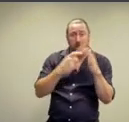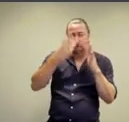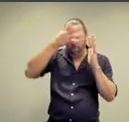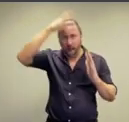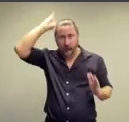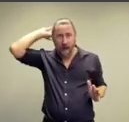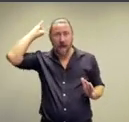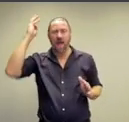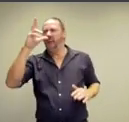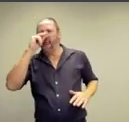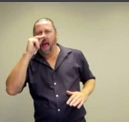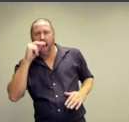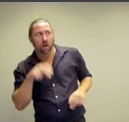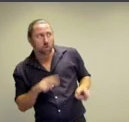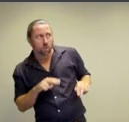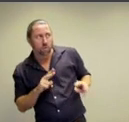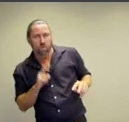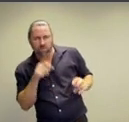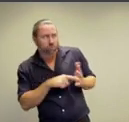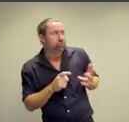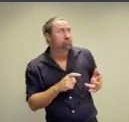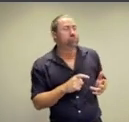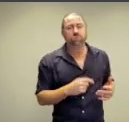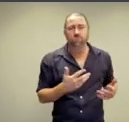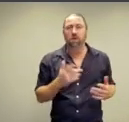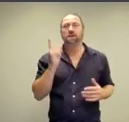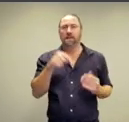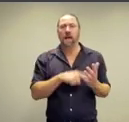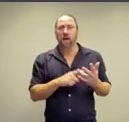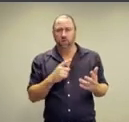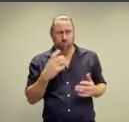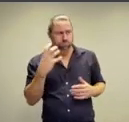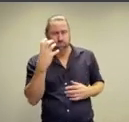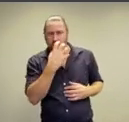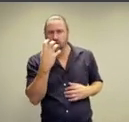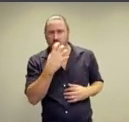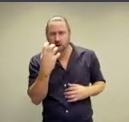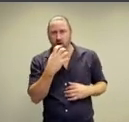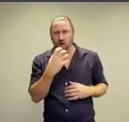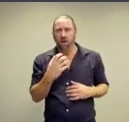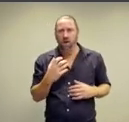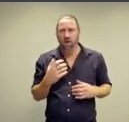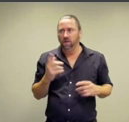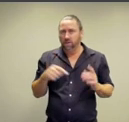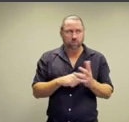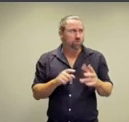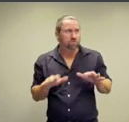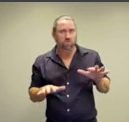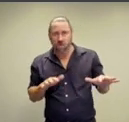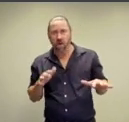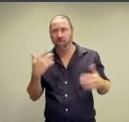who we will talk about later. Sorry punks. The darker more dangerous, more volatile, hyper masculine male found